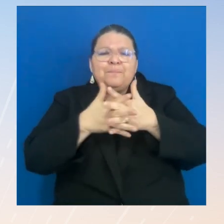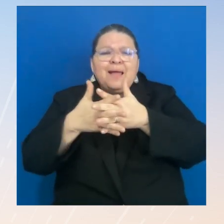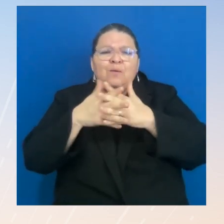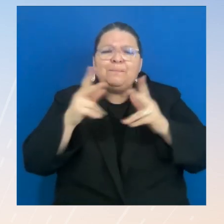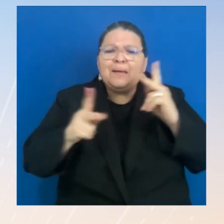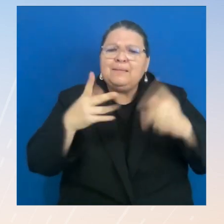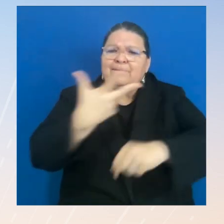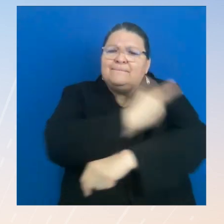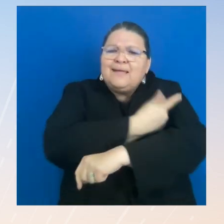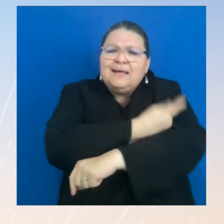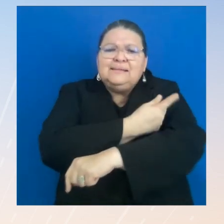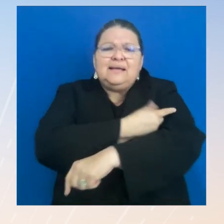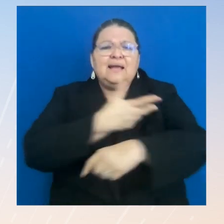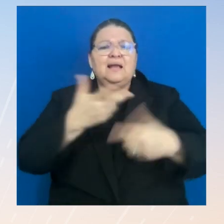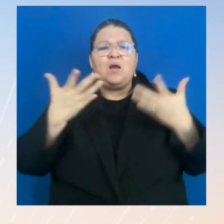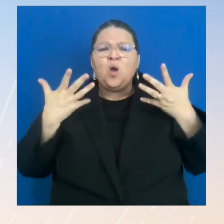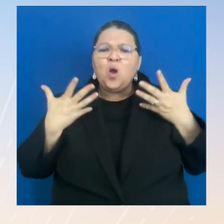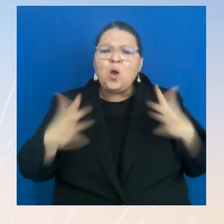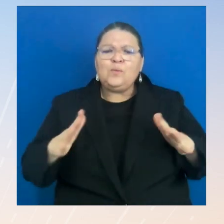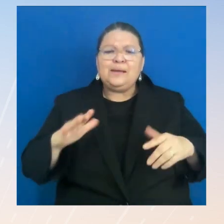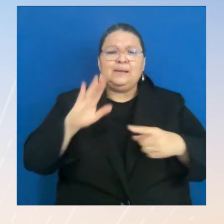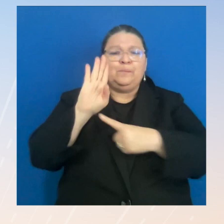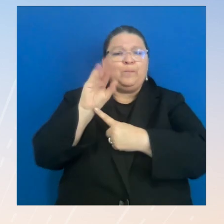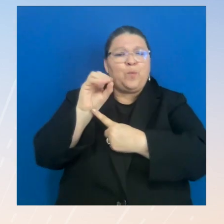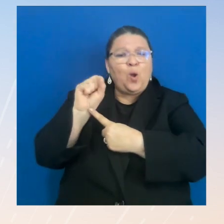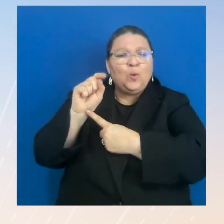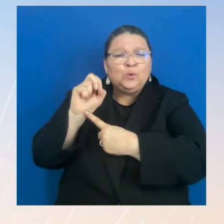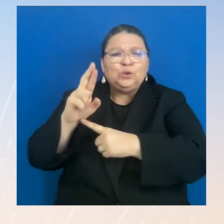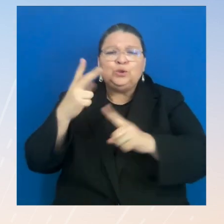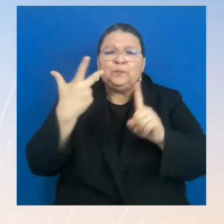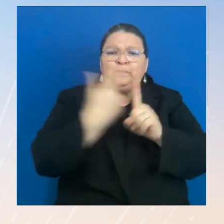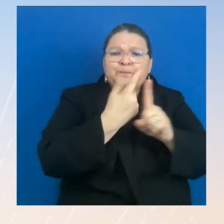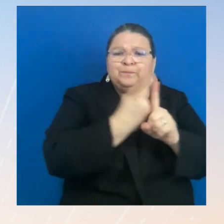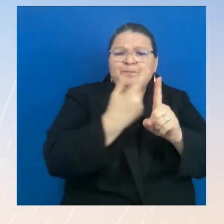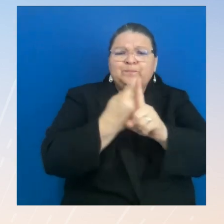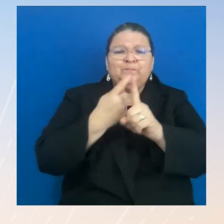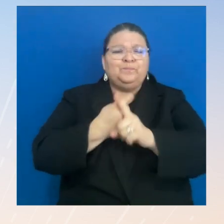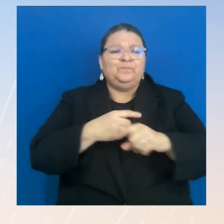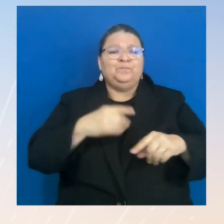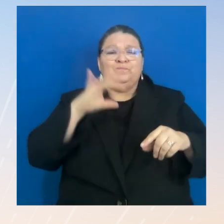to people across the country, that we are still continuing to fight the pandemic.